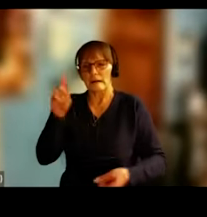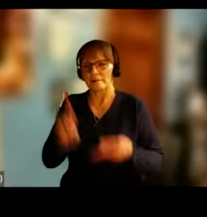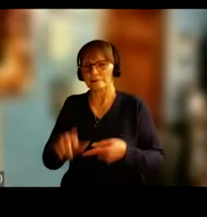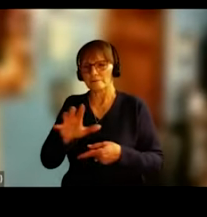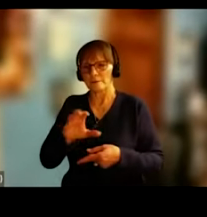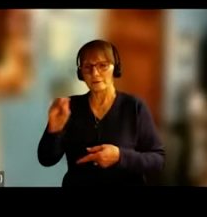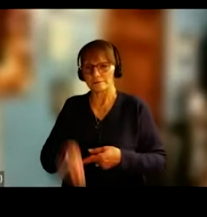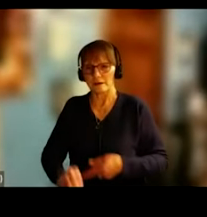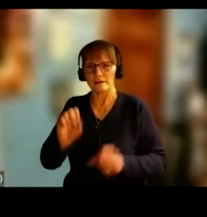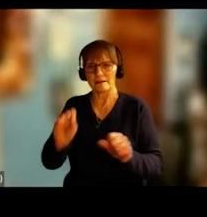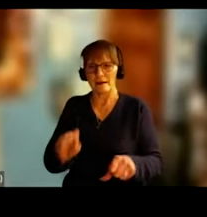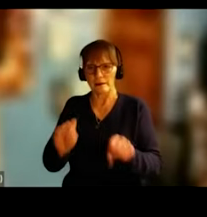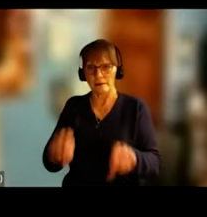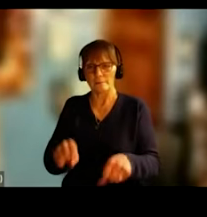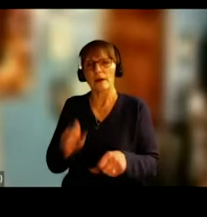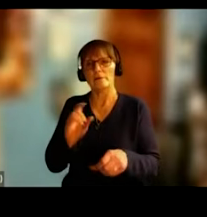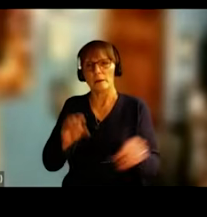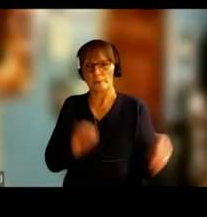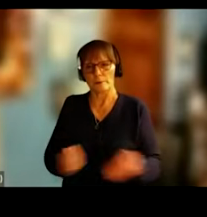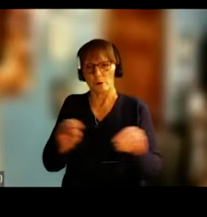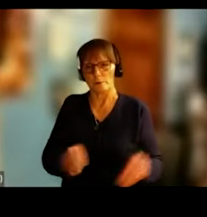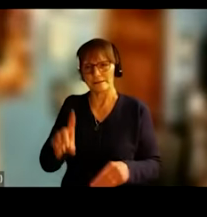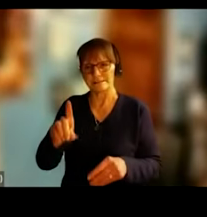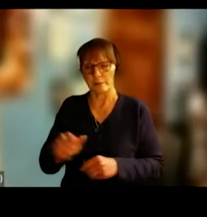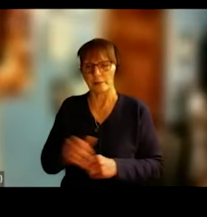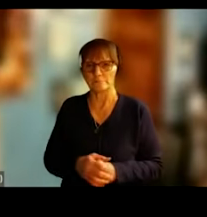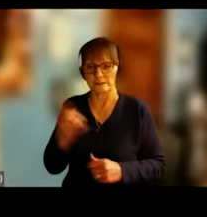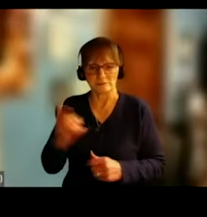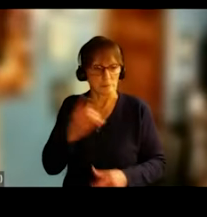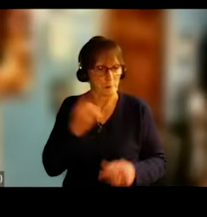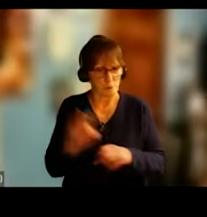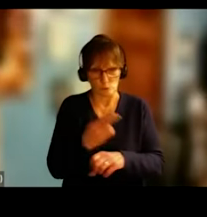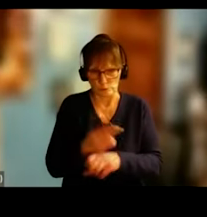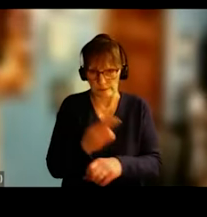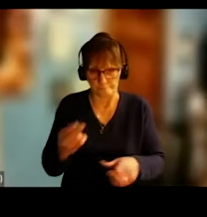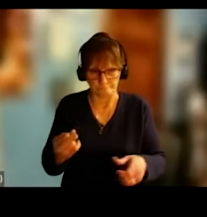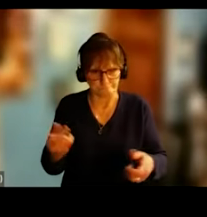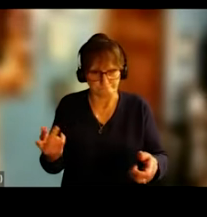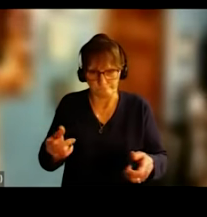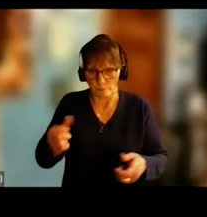can accommodate even a moderate mobility disability. So someone who might be using a cane, or a walker